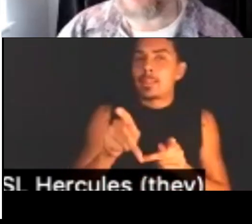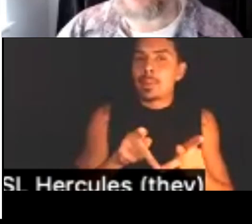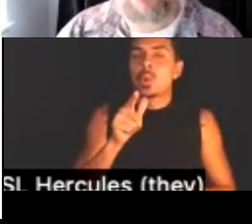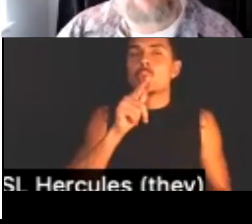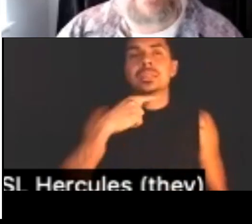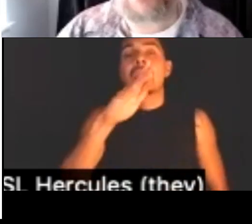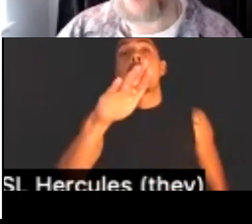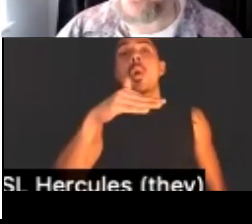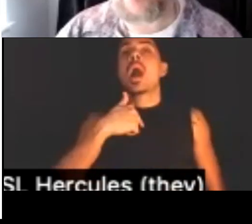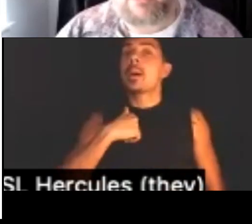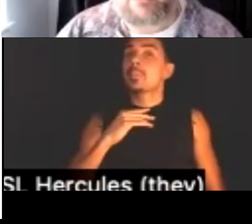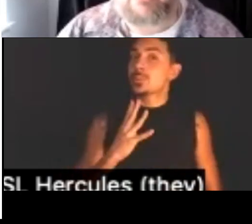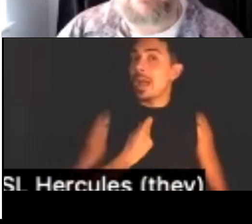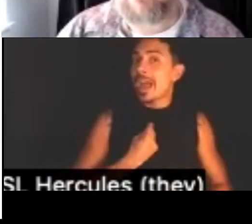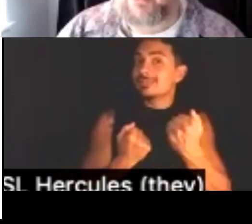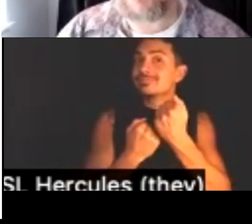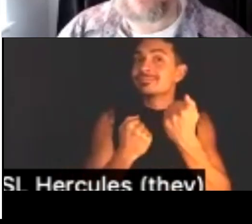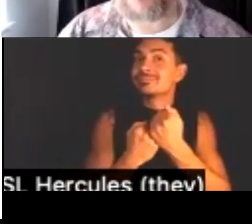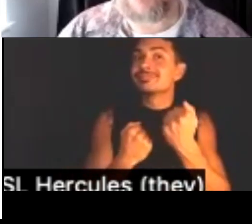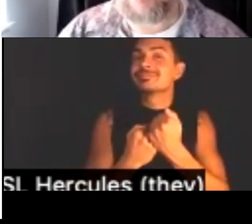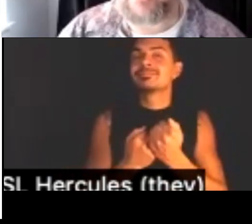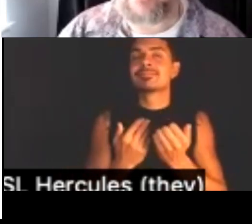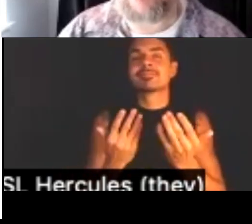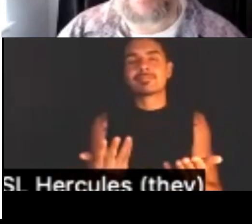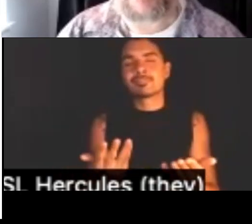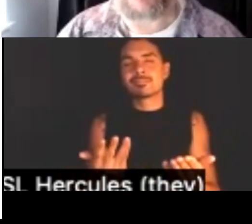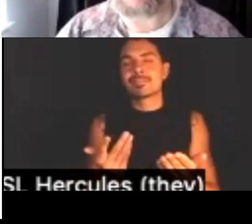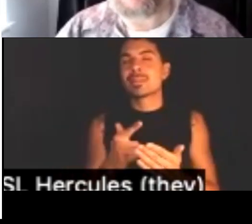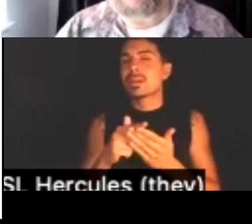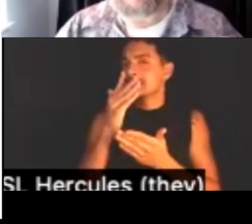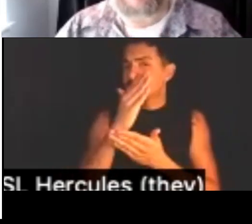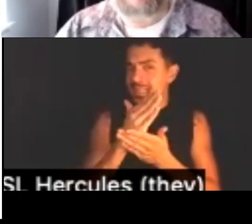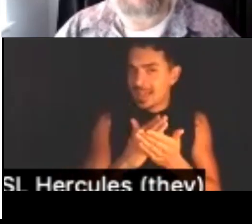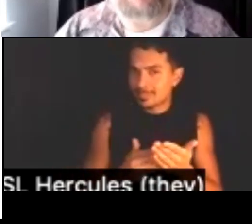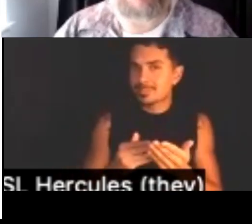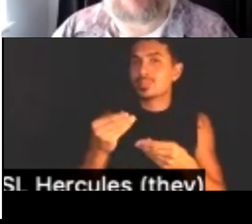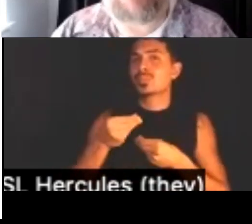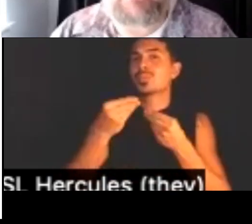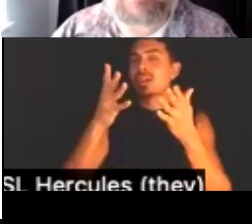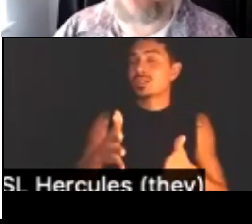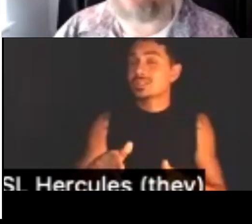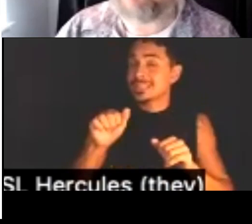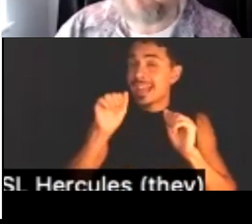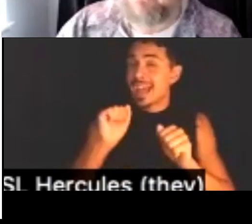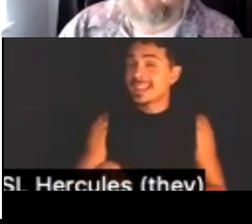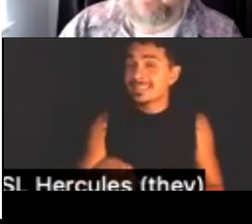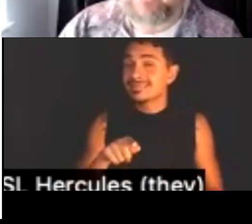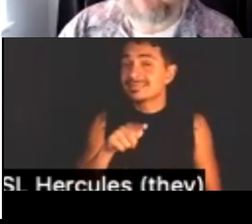but some providers really are those kinds of negative things and I think we all have to be kind of prepared for that